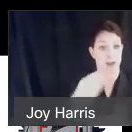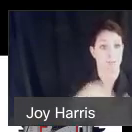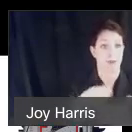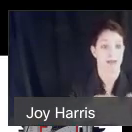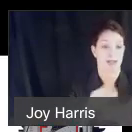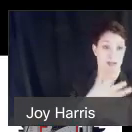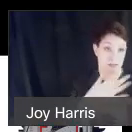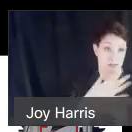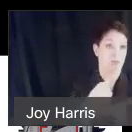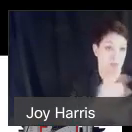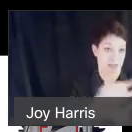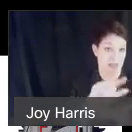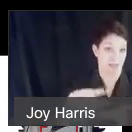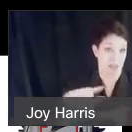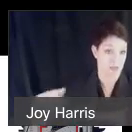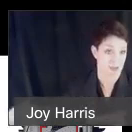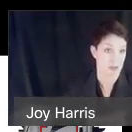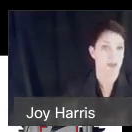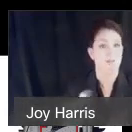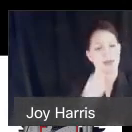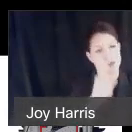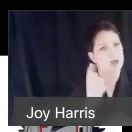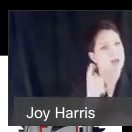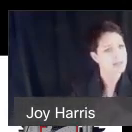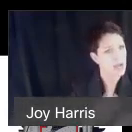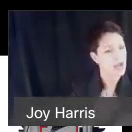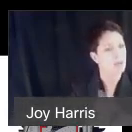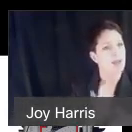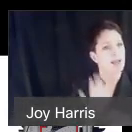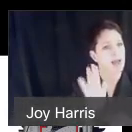So make sure you take your time and allow enough time to fill out your application completely.